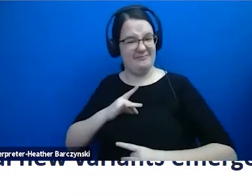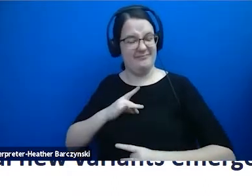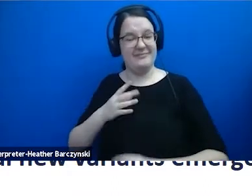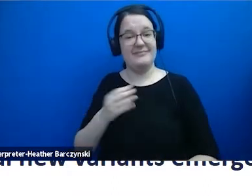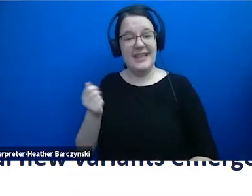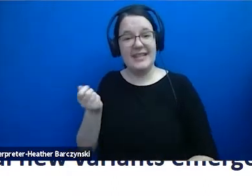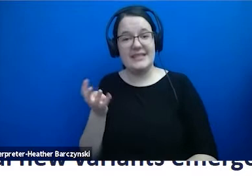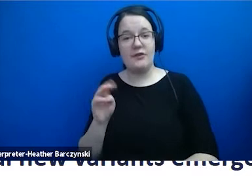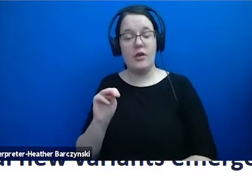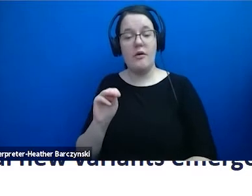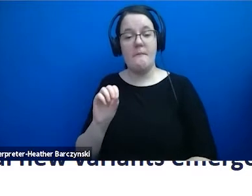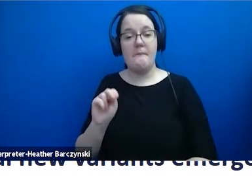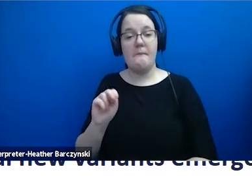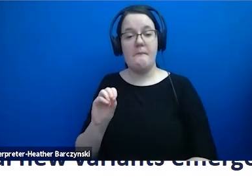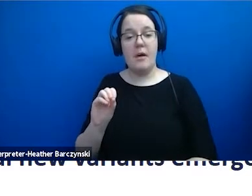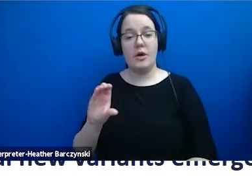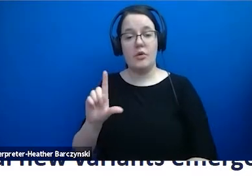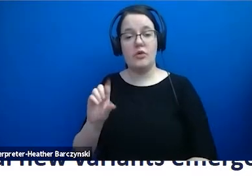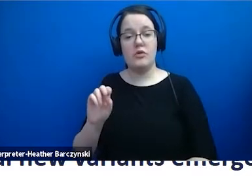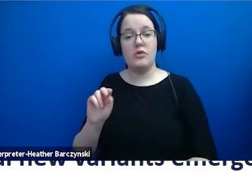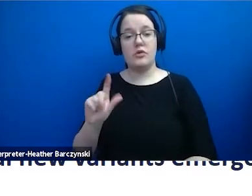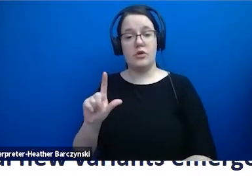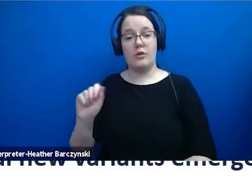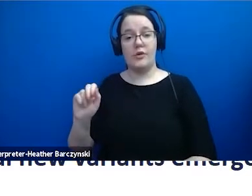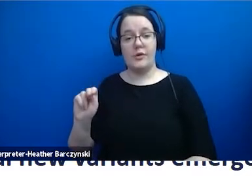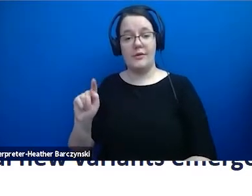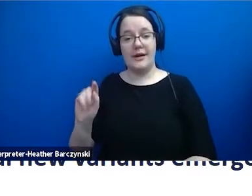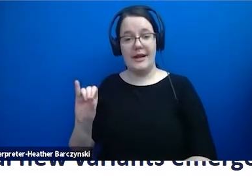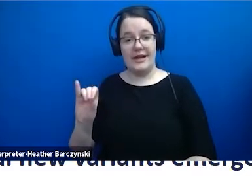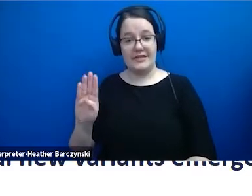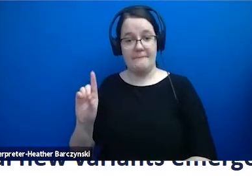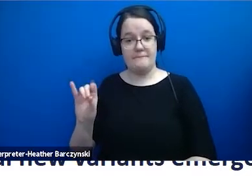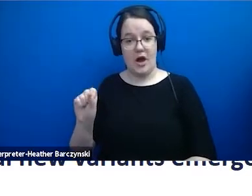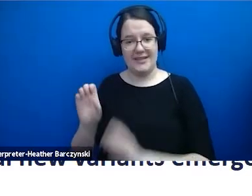antibodies that have been developed to uh use therapeutically uh in in patients